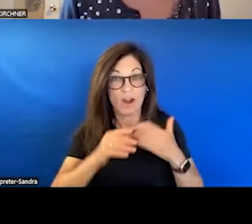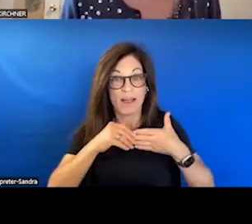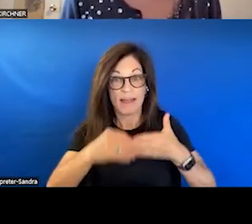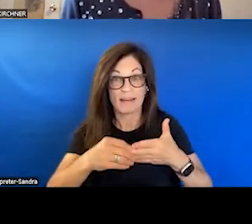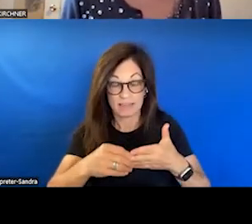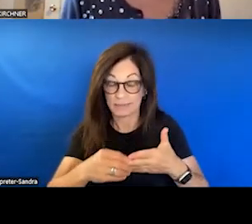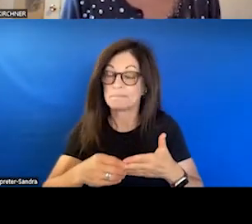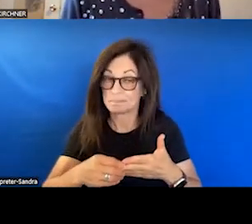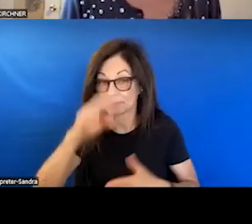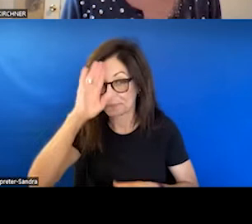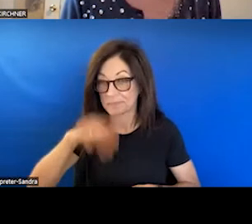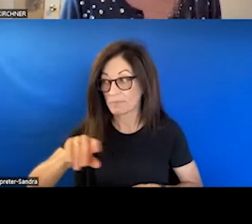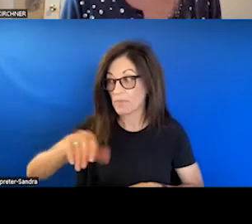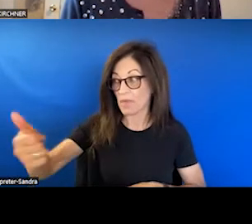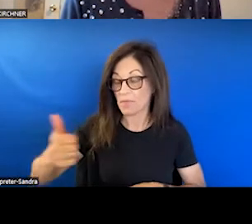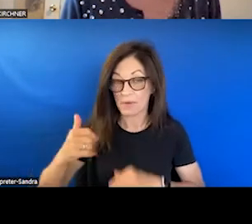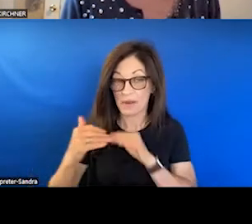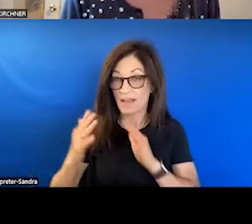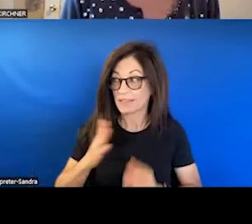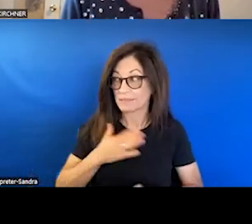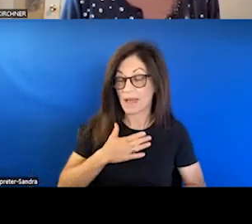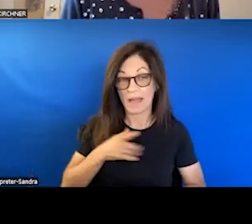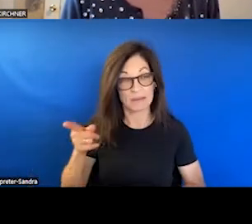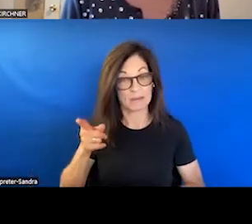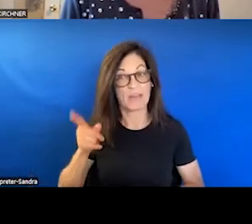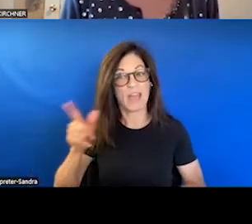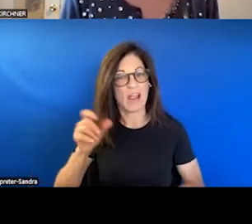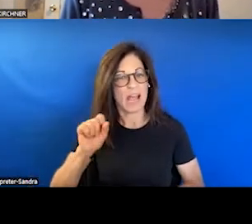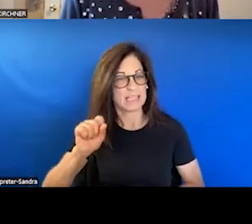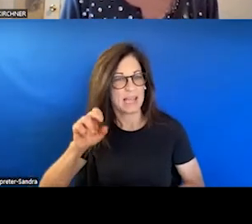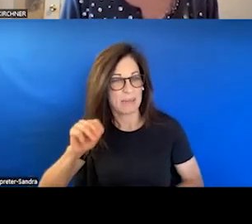I KNOW OTHER COLLEAGUES OF MINE, THAT ARE SUBJECT MATTER, EXPERTS, IN OTHER AREAS,